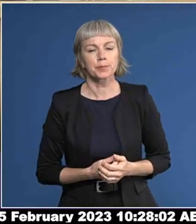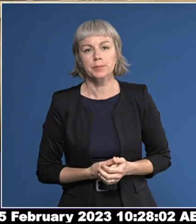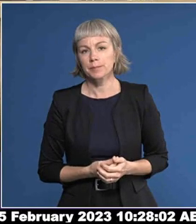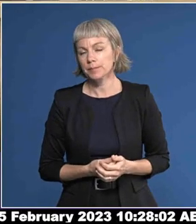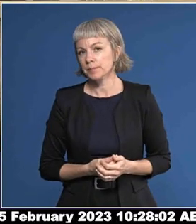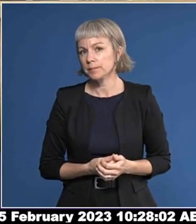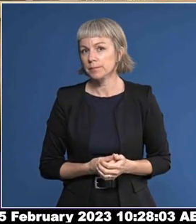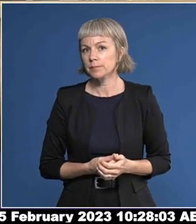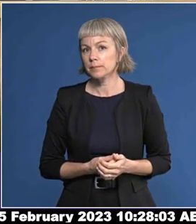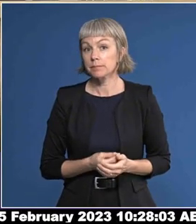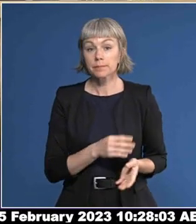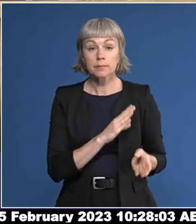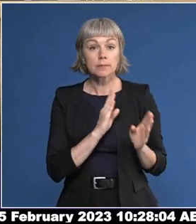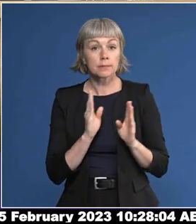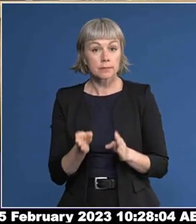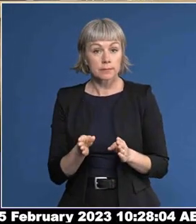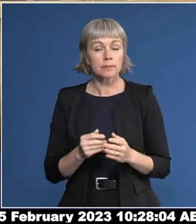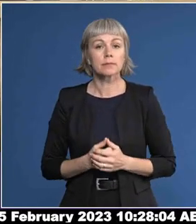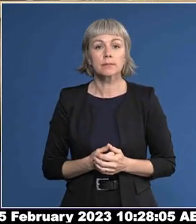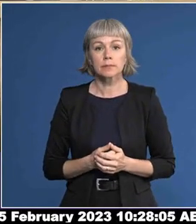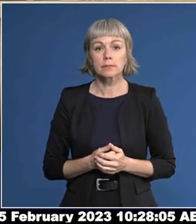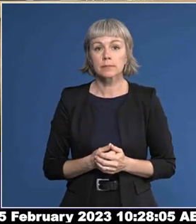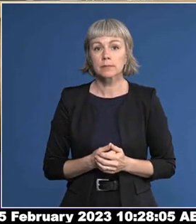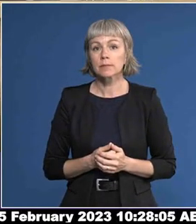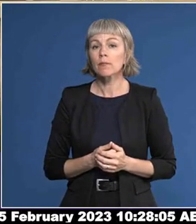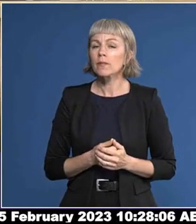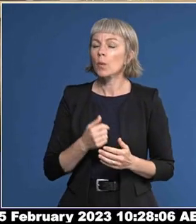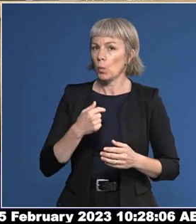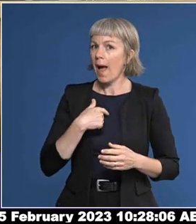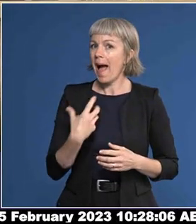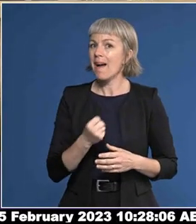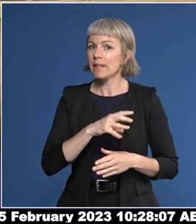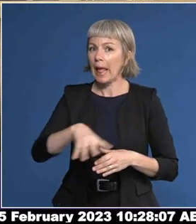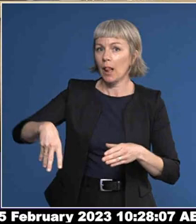Yes, other than our inclusivity policy, that's standard. Ms Toohey?